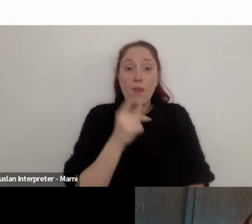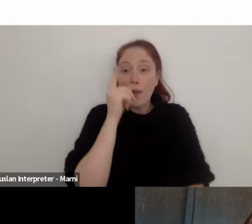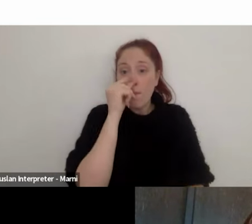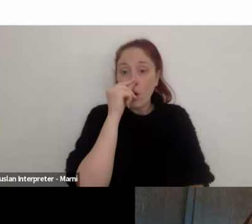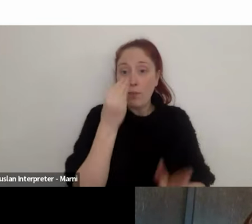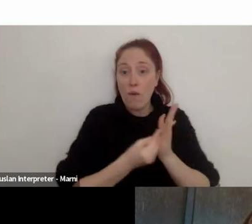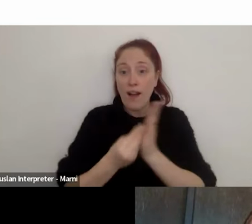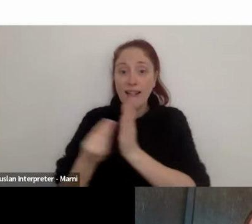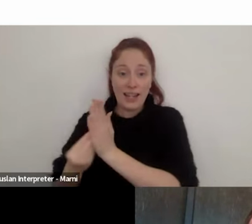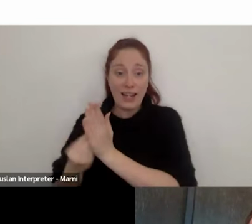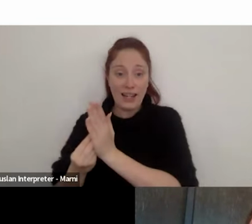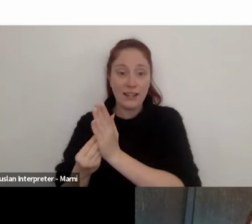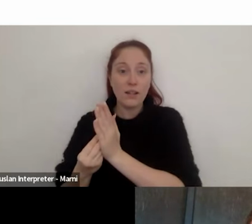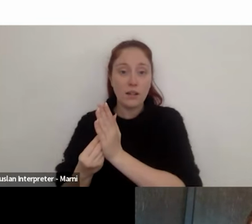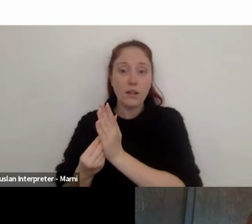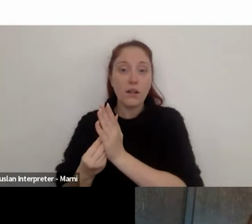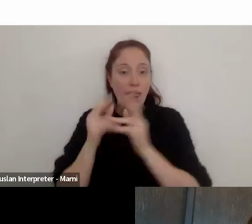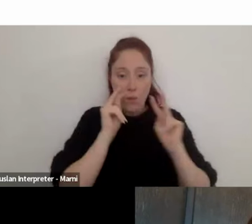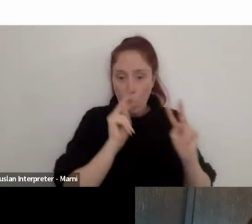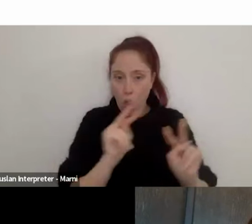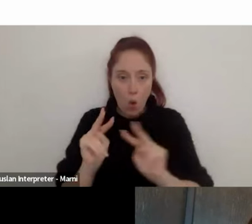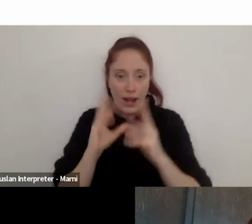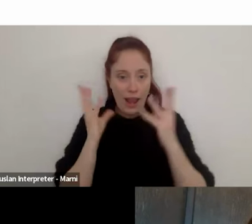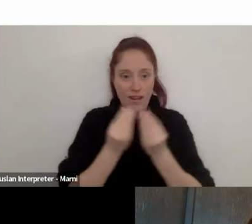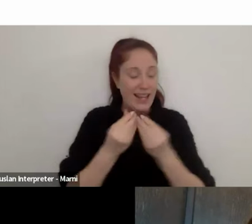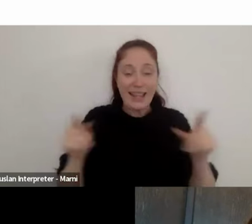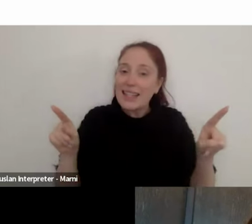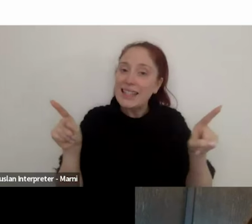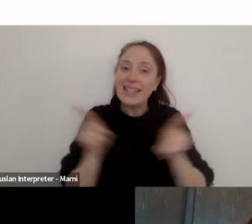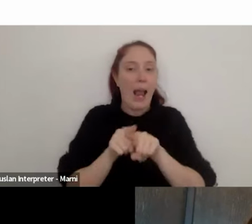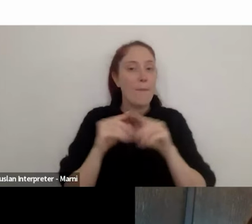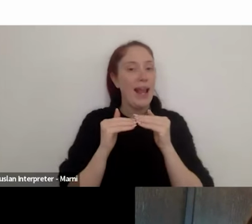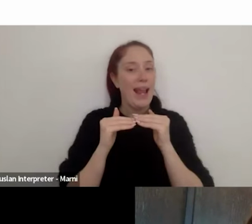and the artistic team or collaborators, and the alignment with the priorities of